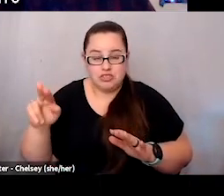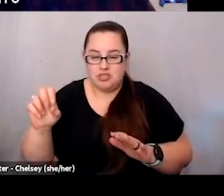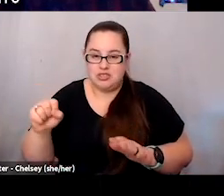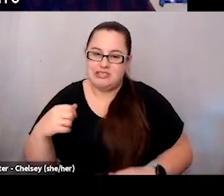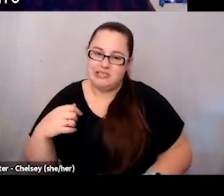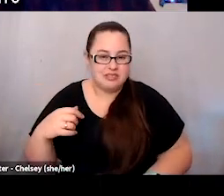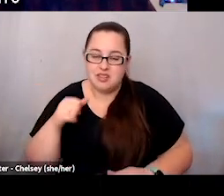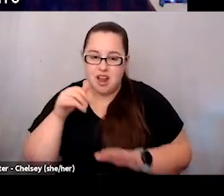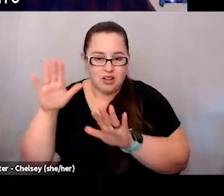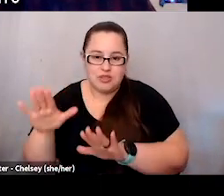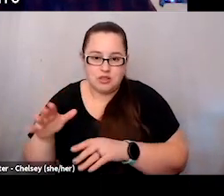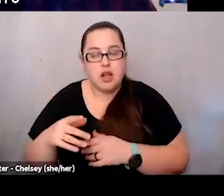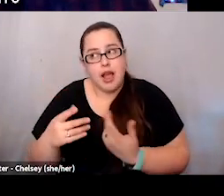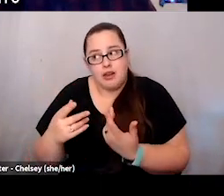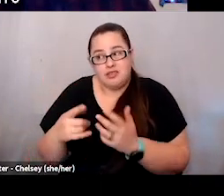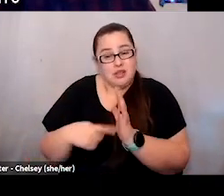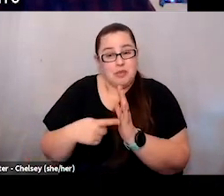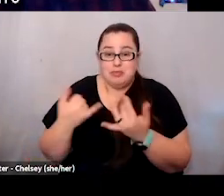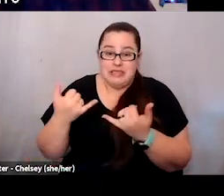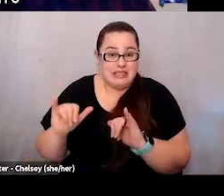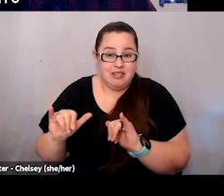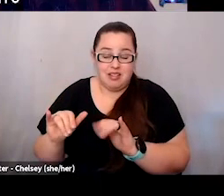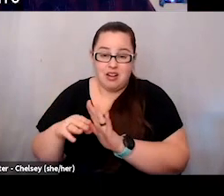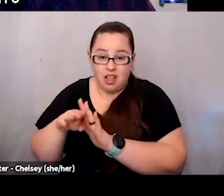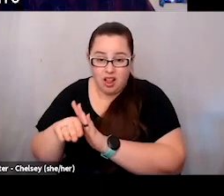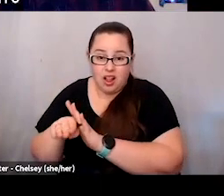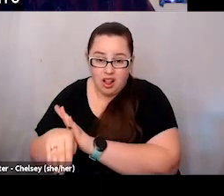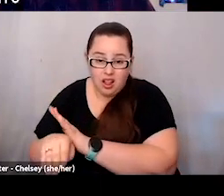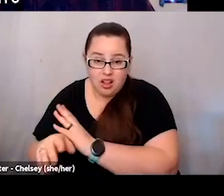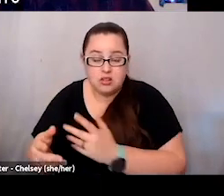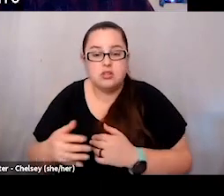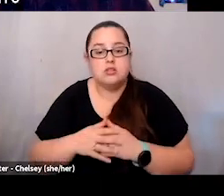in some cases, they're still not all that wonderful. A rancheria is basically a